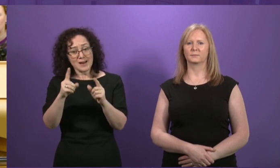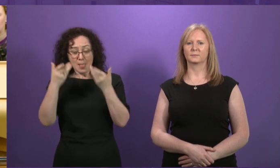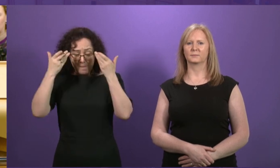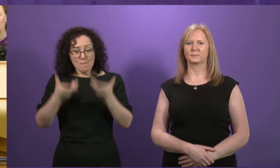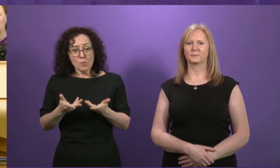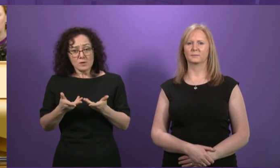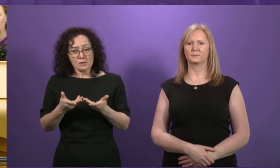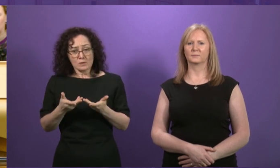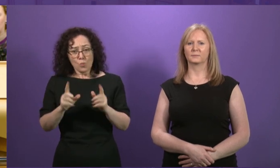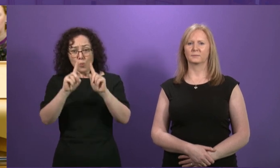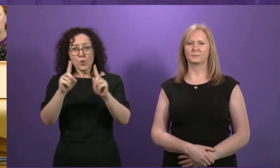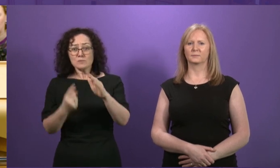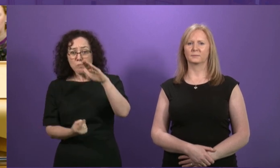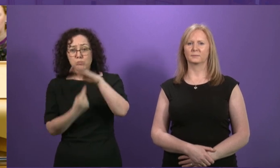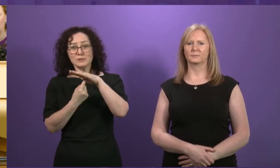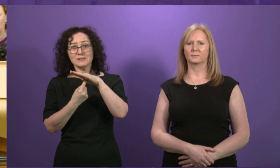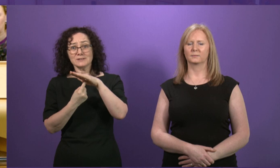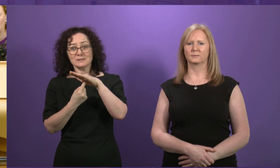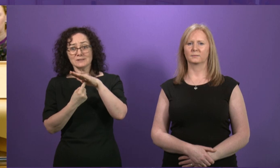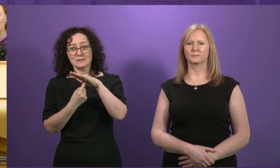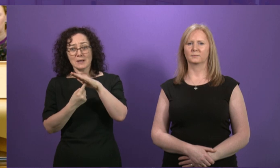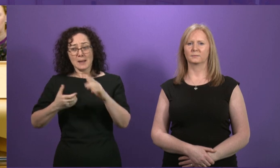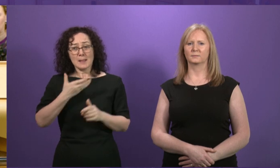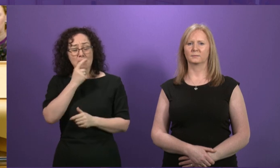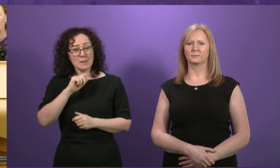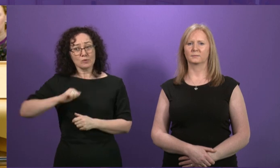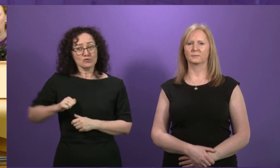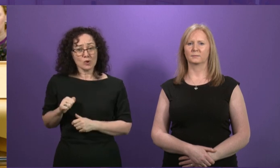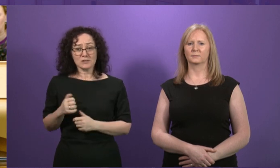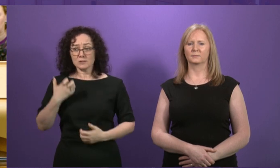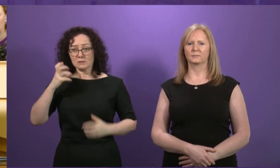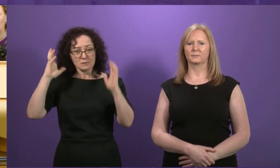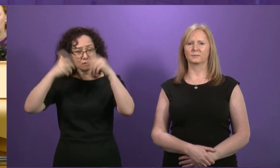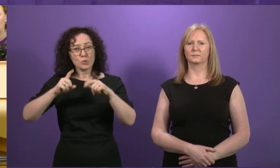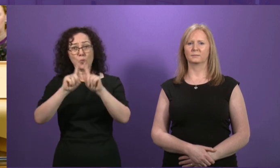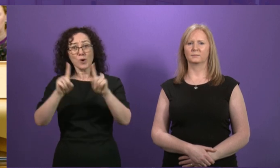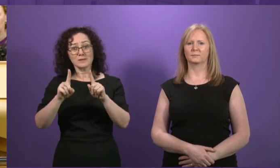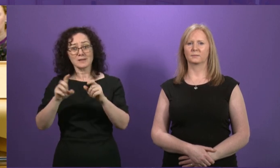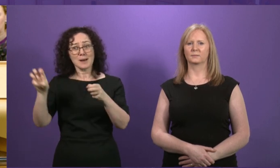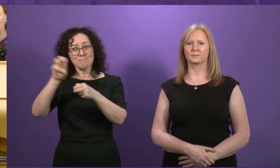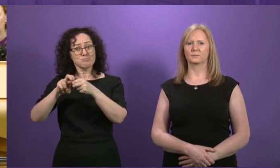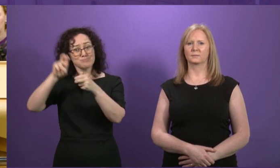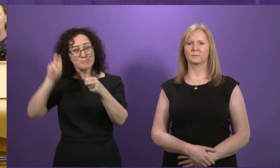Yesterday, a member of his back benches told us that Richard Leonard is so desperate that